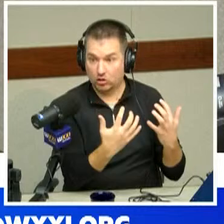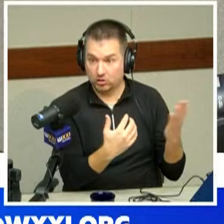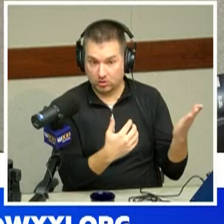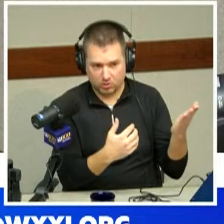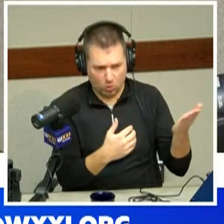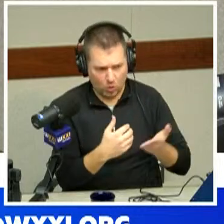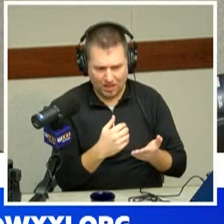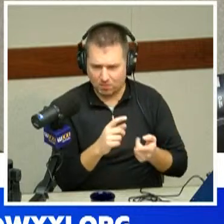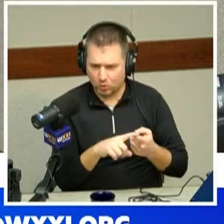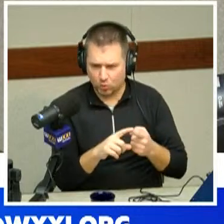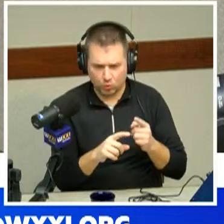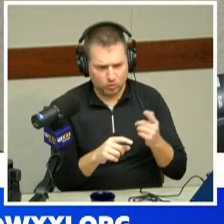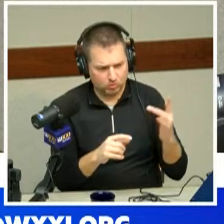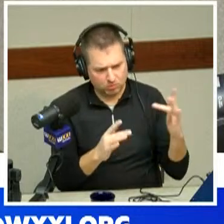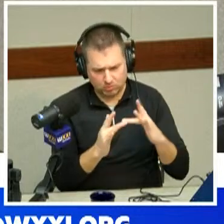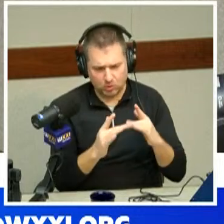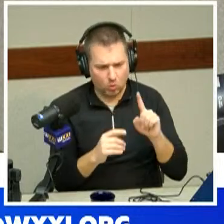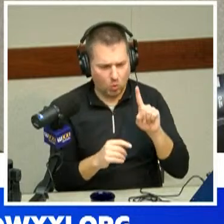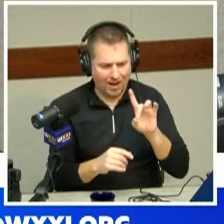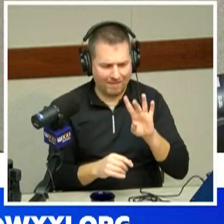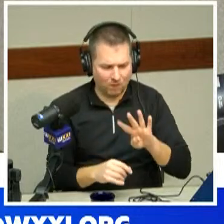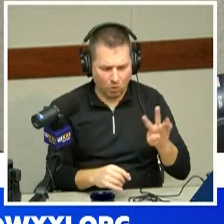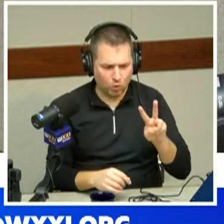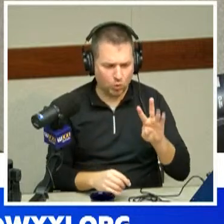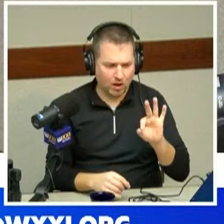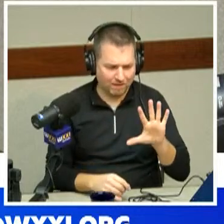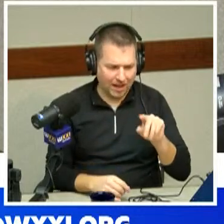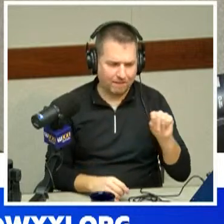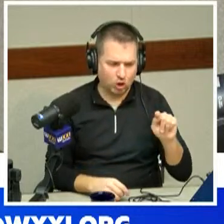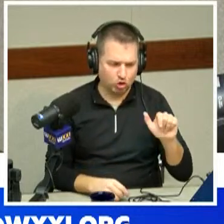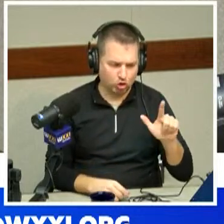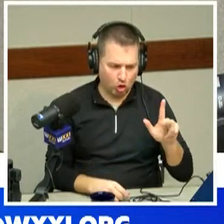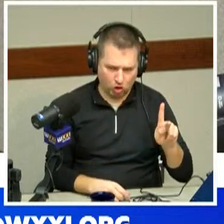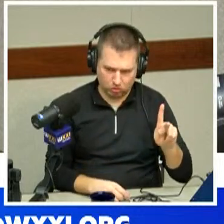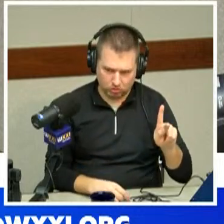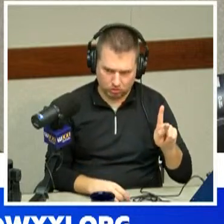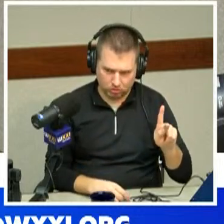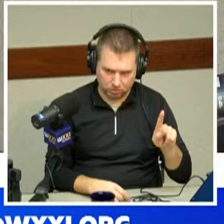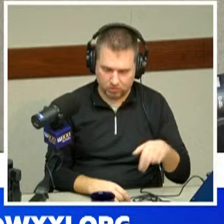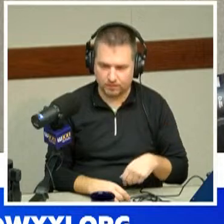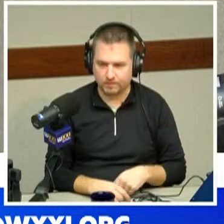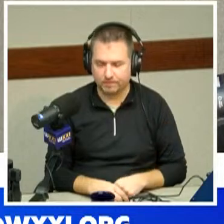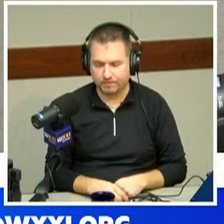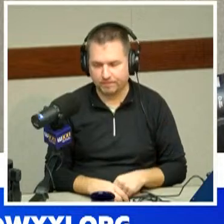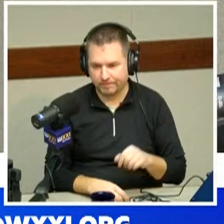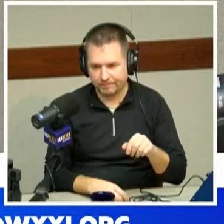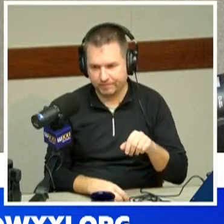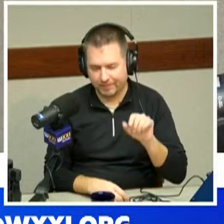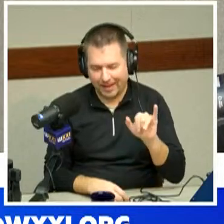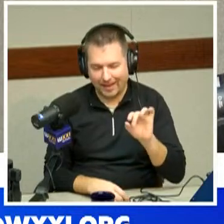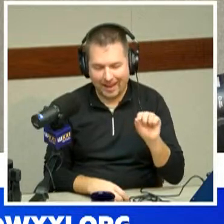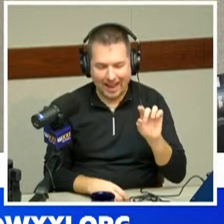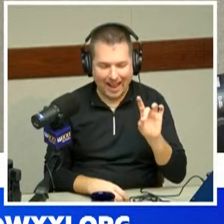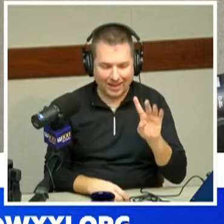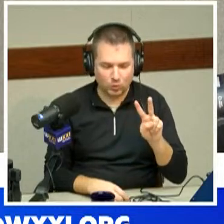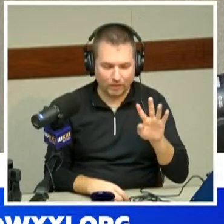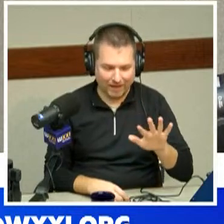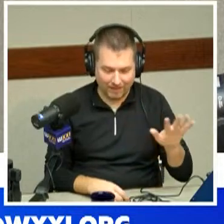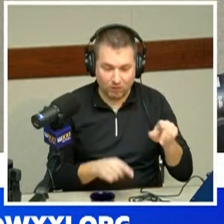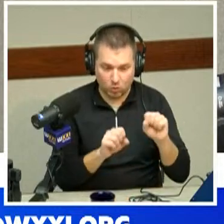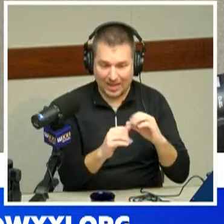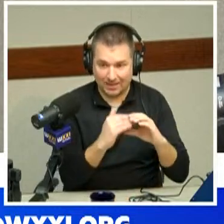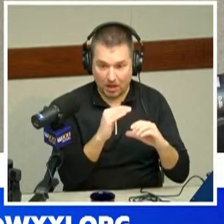to talk back to us 1844 295 talk that's 1844 295 8255 you can also email us at connections